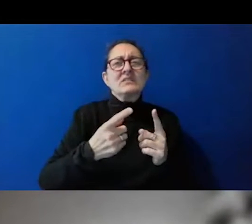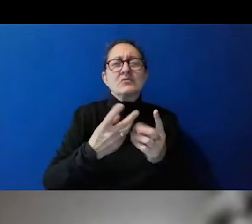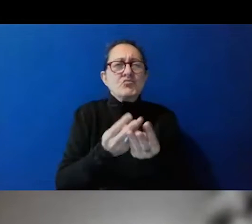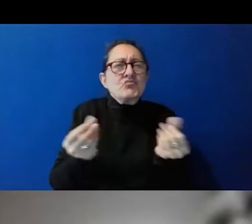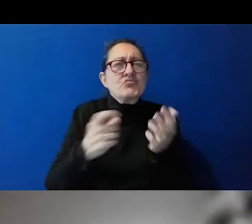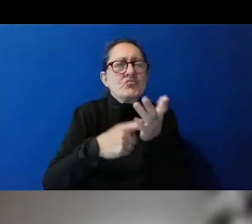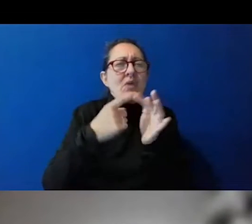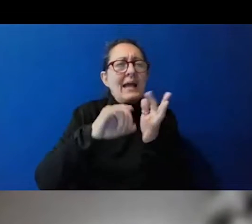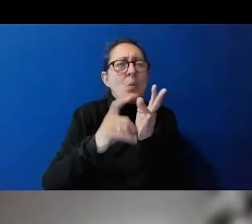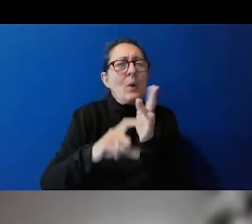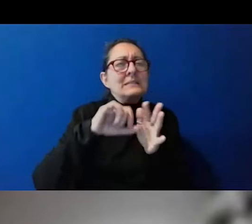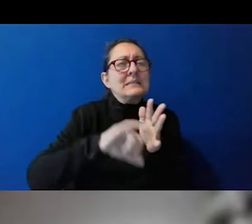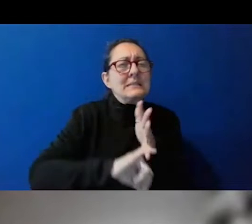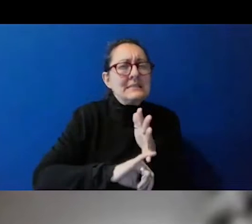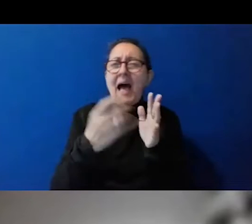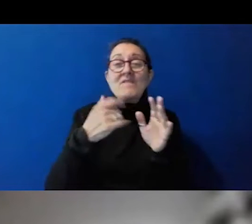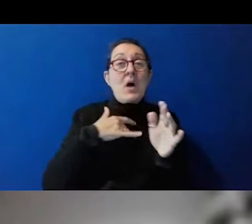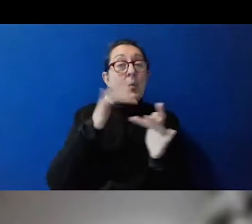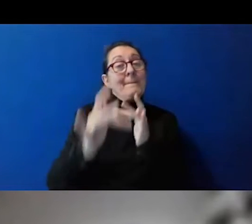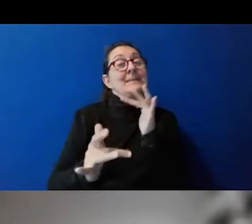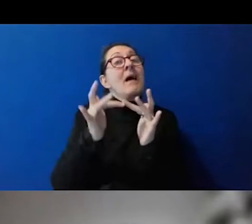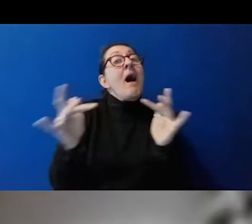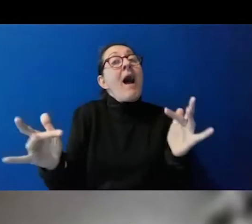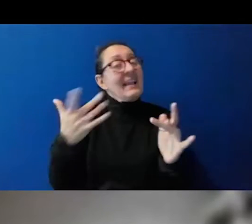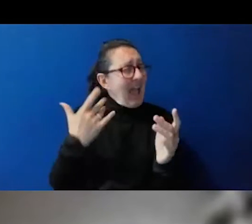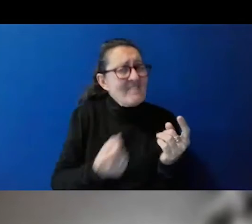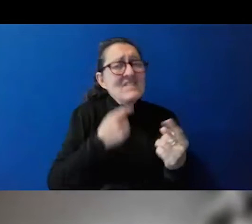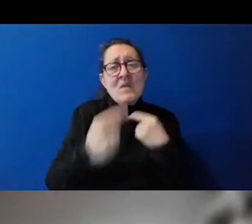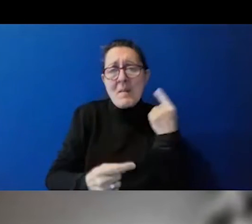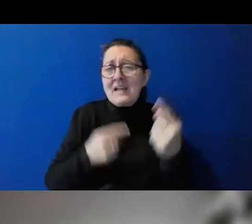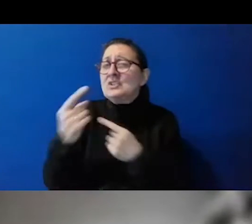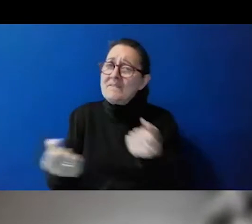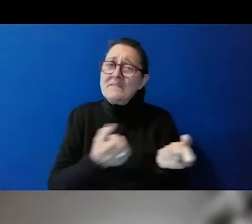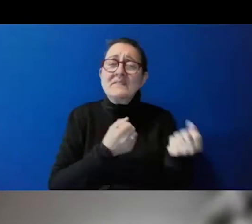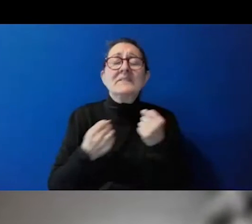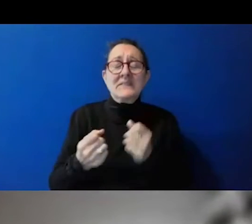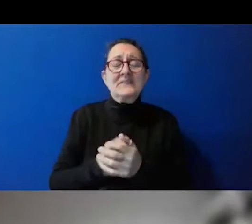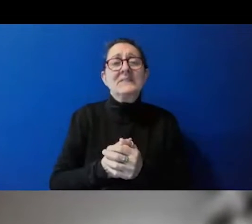our website and I would encourage you all to take a look the my problem is about section of